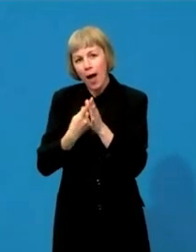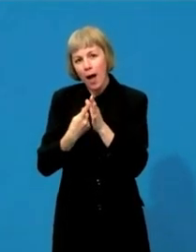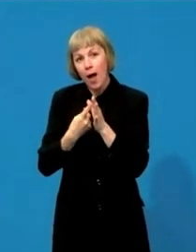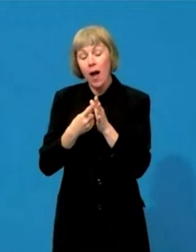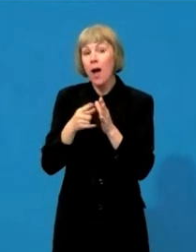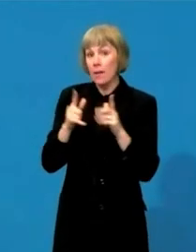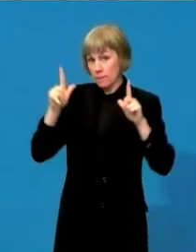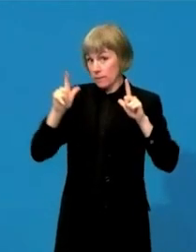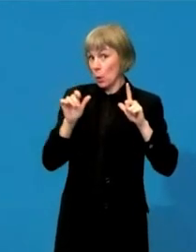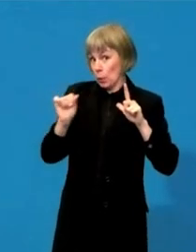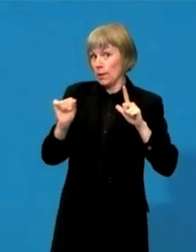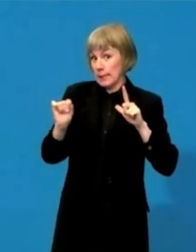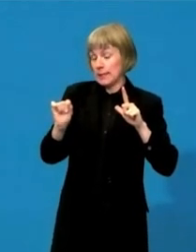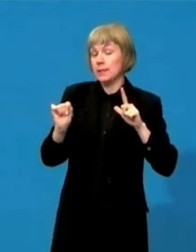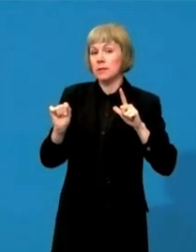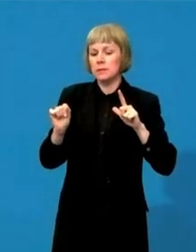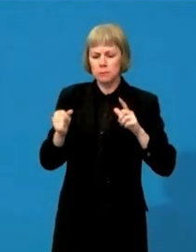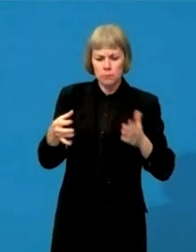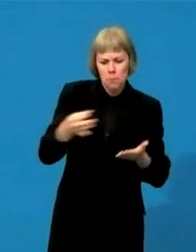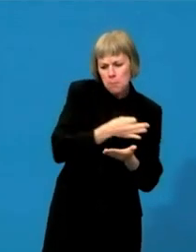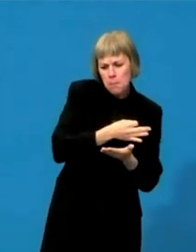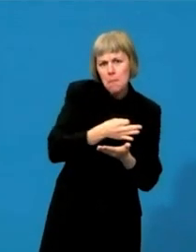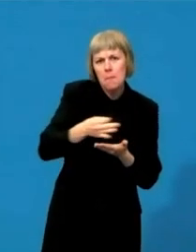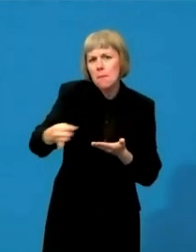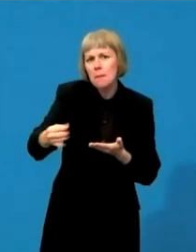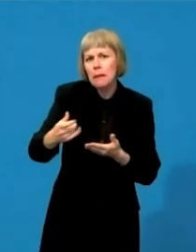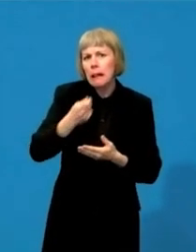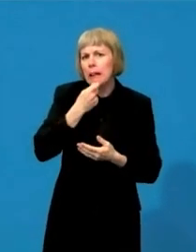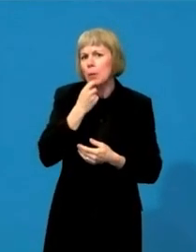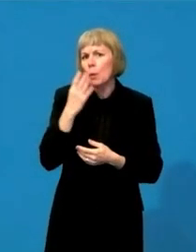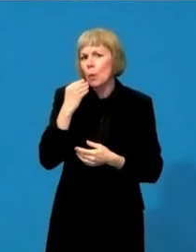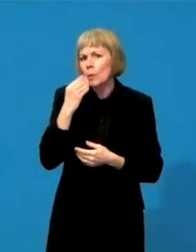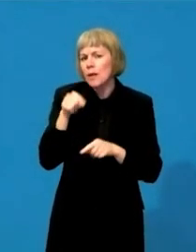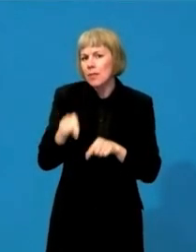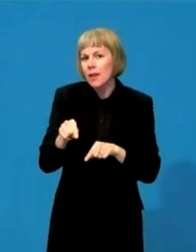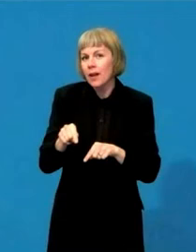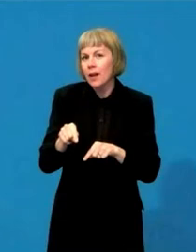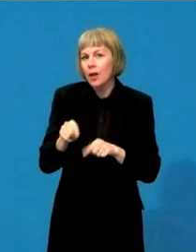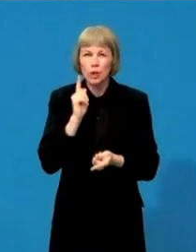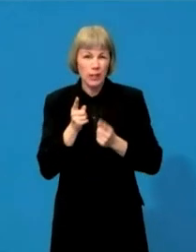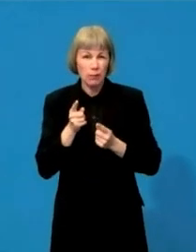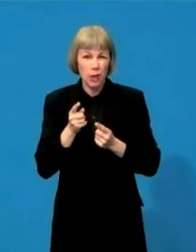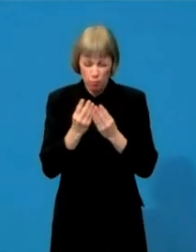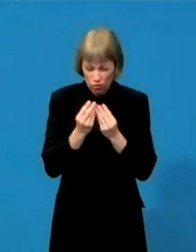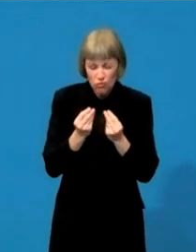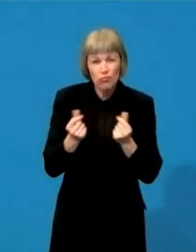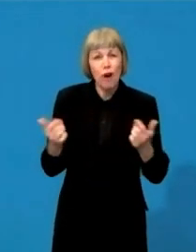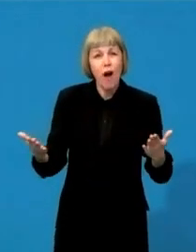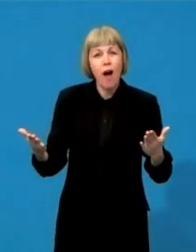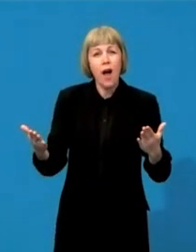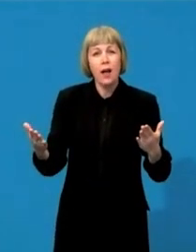So is it a famine and fast in terms of - feast, sorry, a famine or feast in terms of